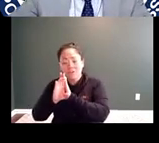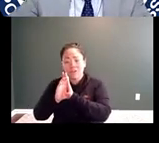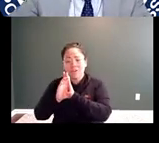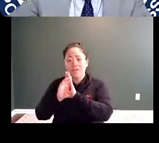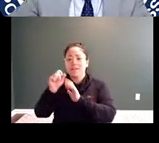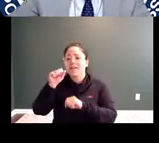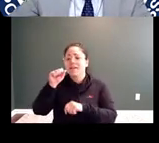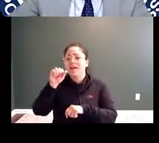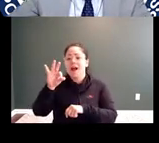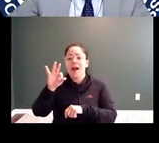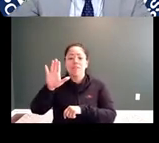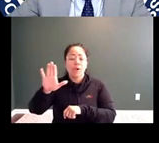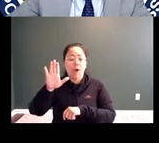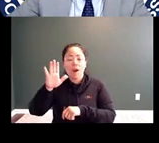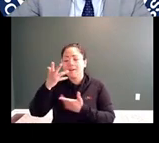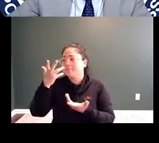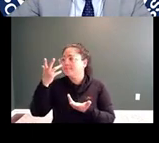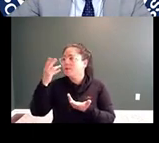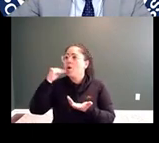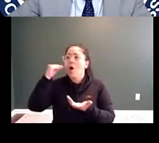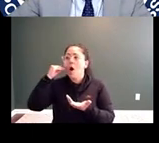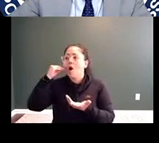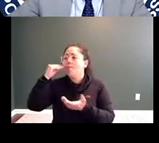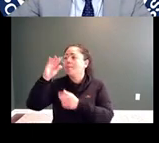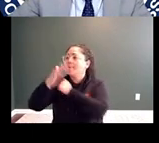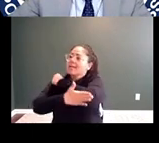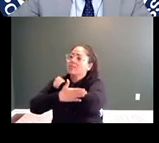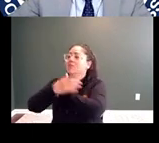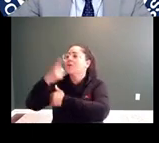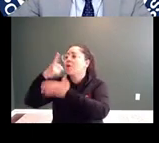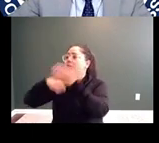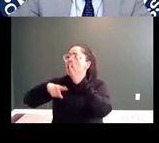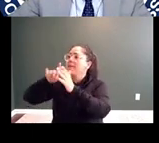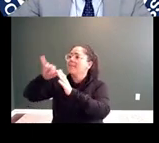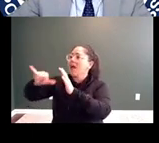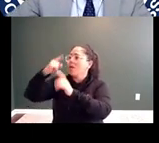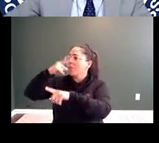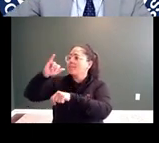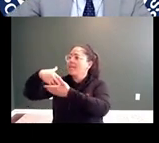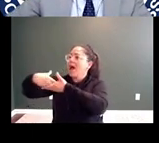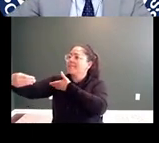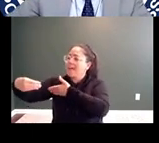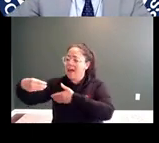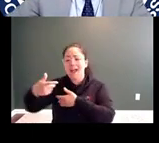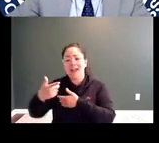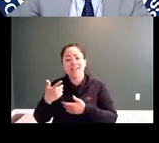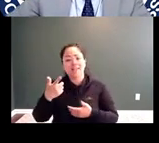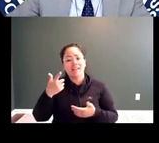out your bedroom window in your homeland if you are an immigrant or refugee that came here that inspires you, and again, a way for people